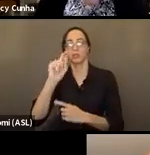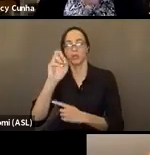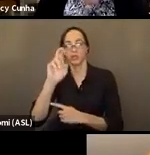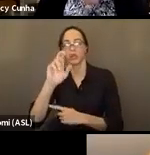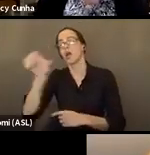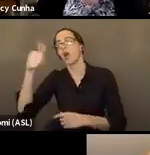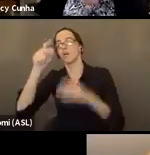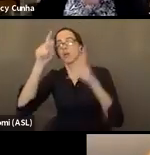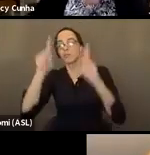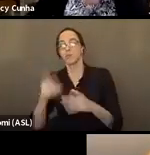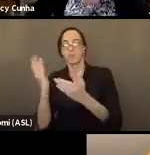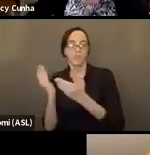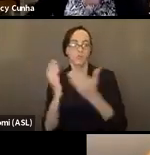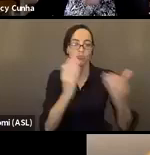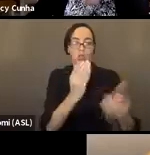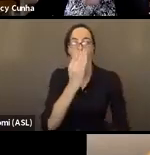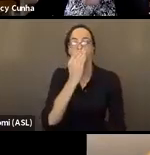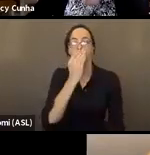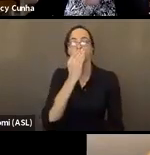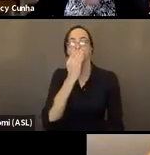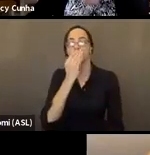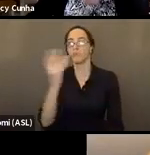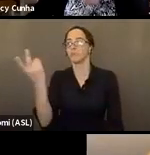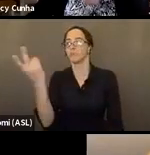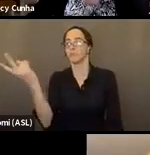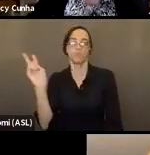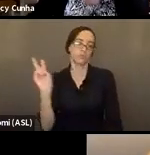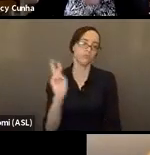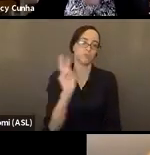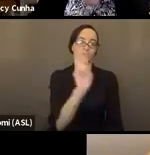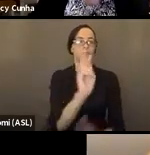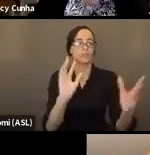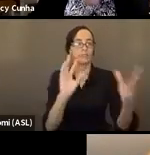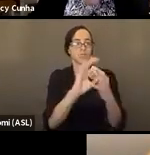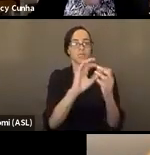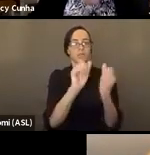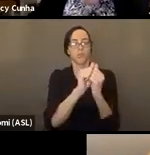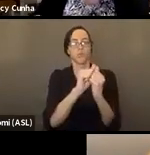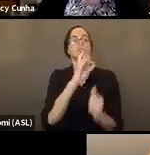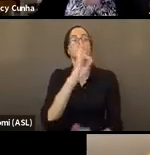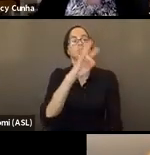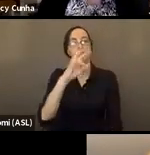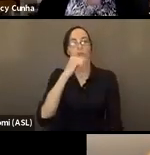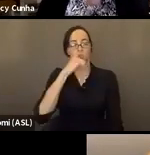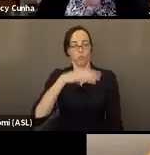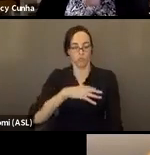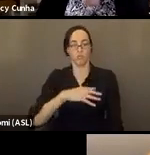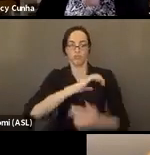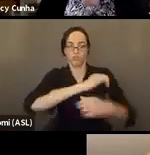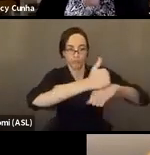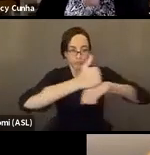got the ladies situated and so that's kind of one example of uh a cl collaboration that really